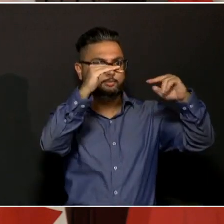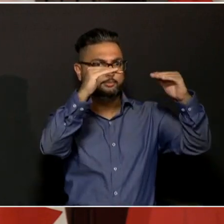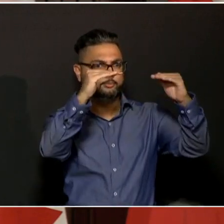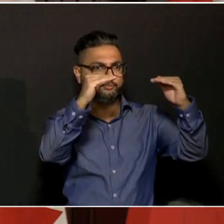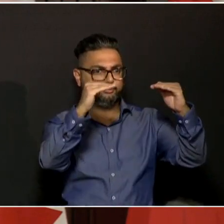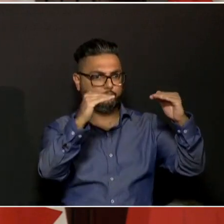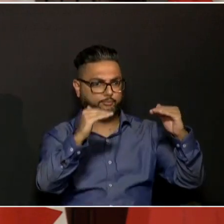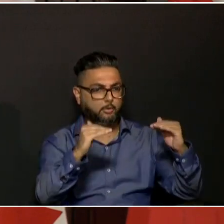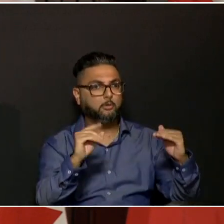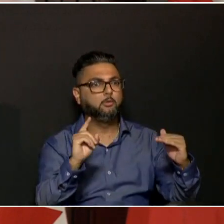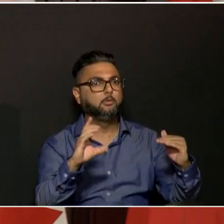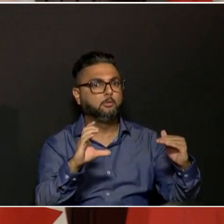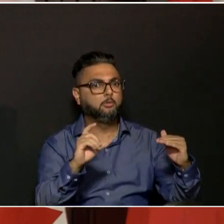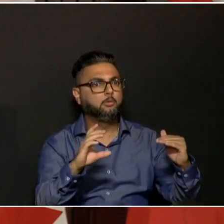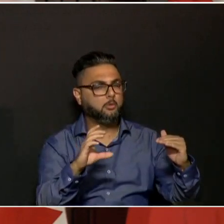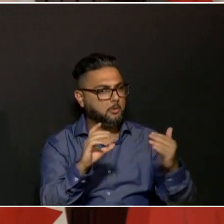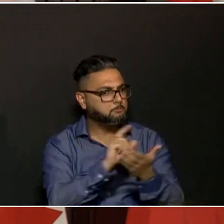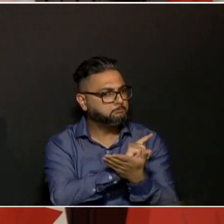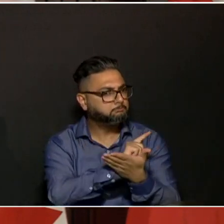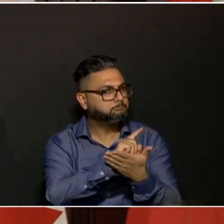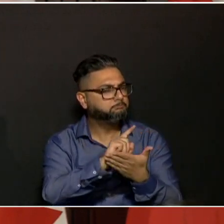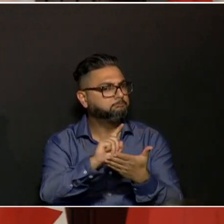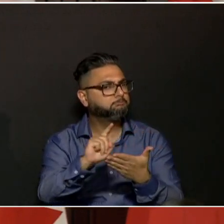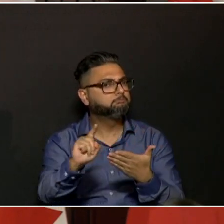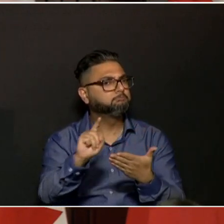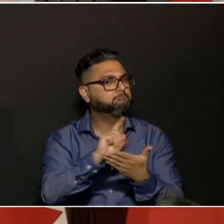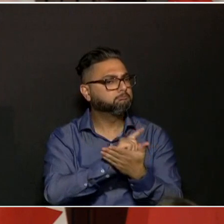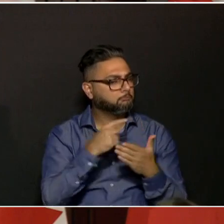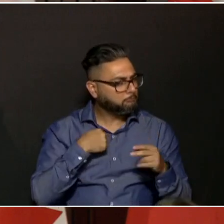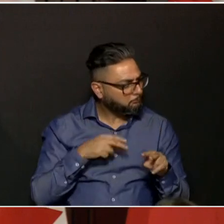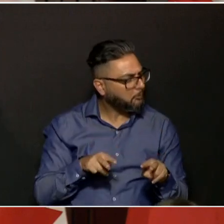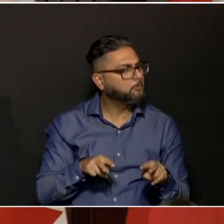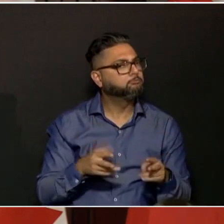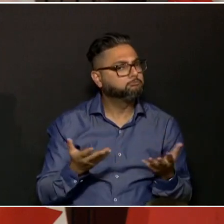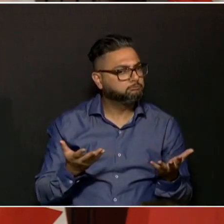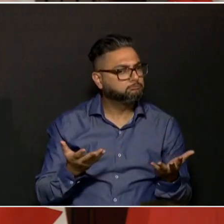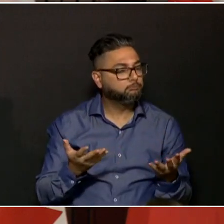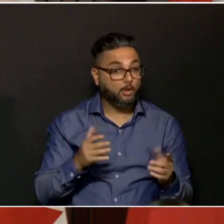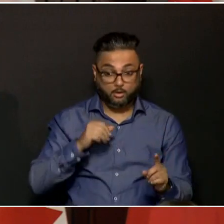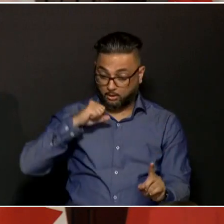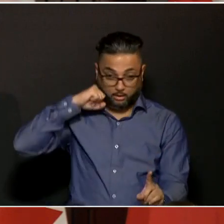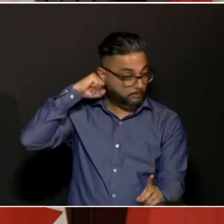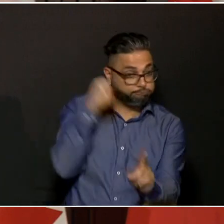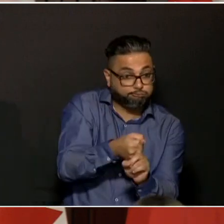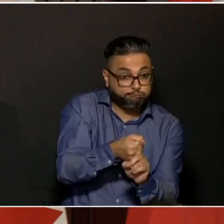of numbers going down below 100 for a consistent week or so and all of a sudden